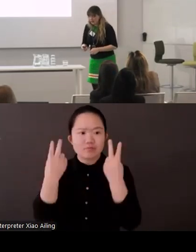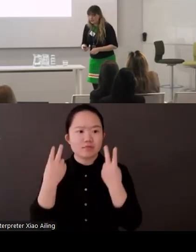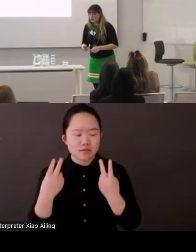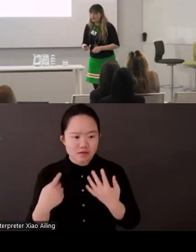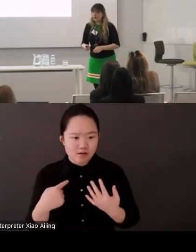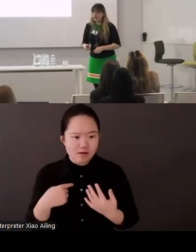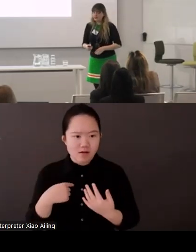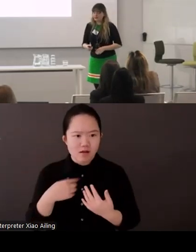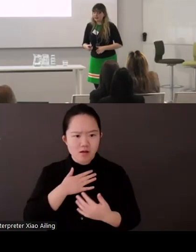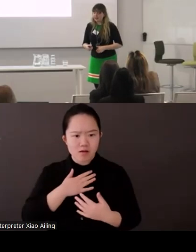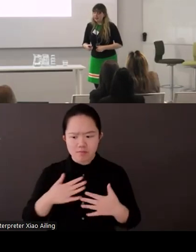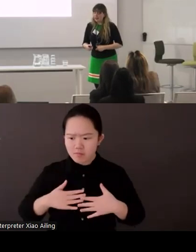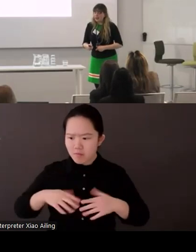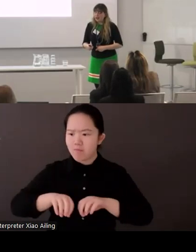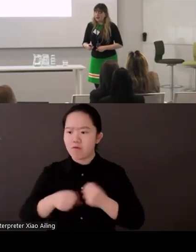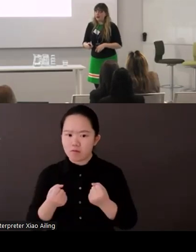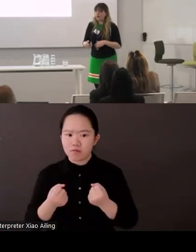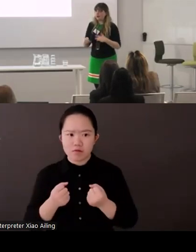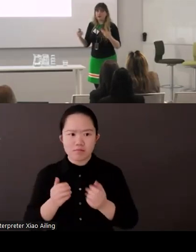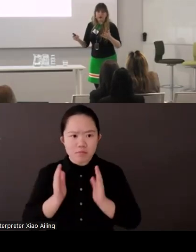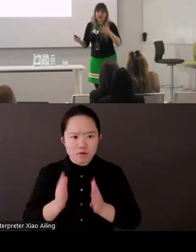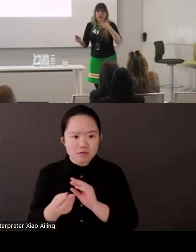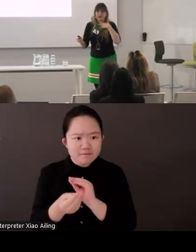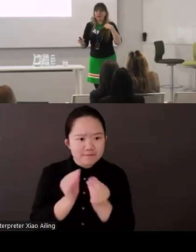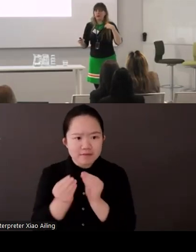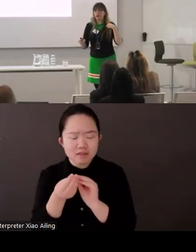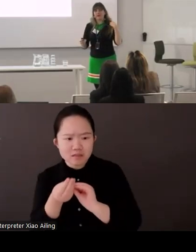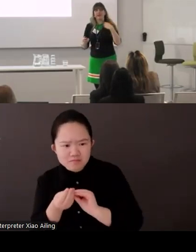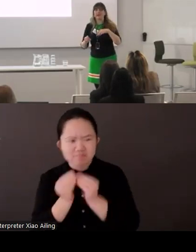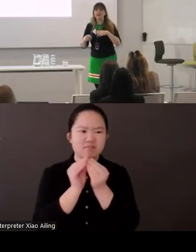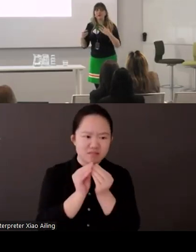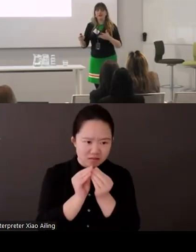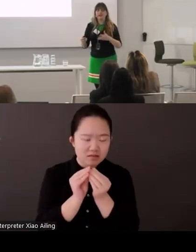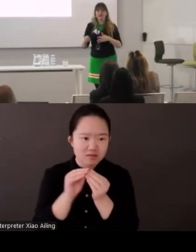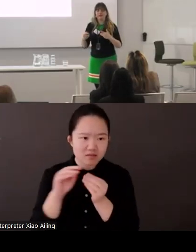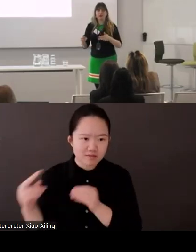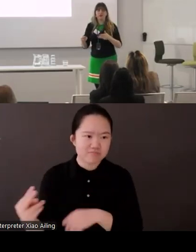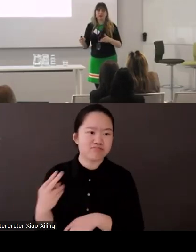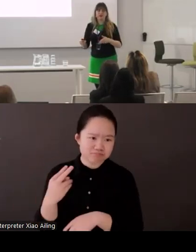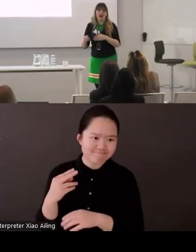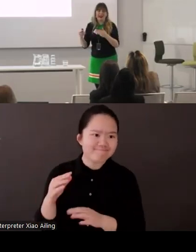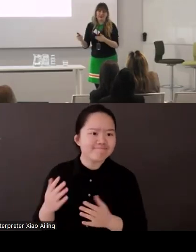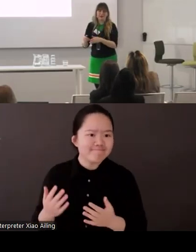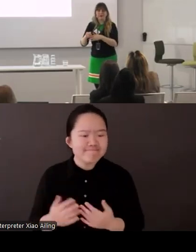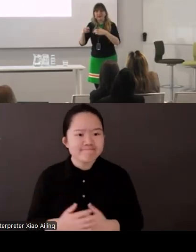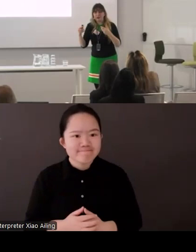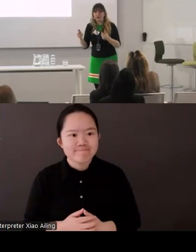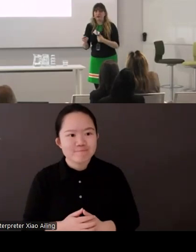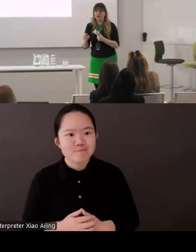So one, for example, said about growing up with cerebral palsy that it was often like something that you wanted to hide or something that you wanted to fix.